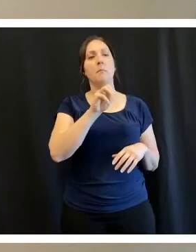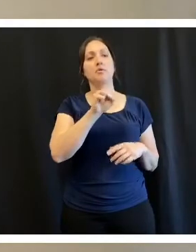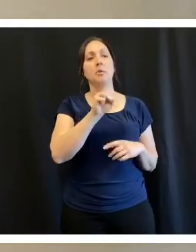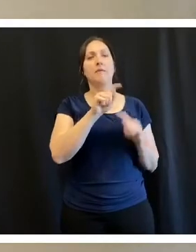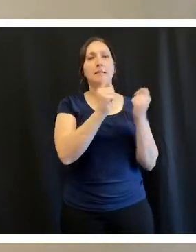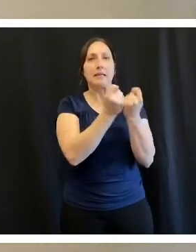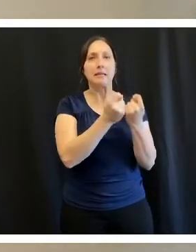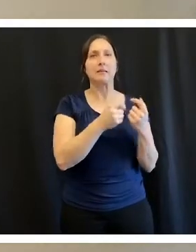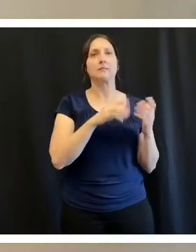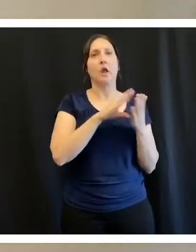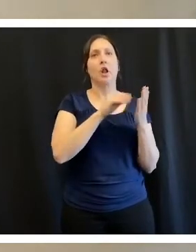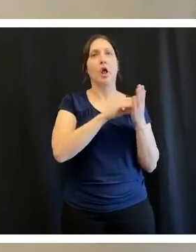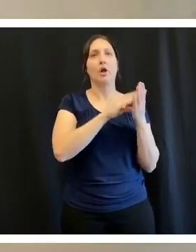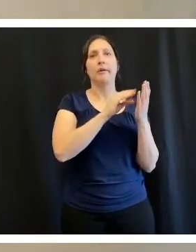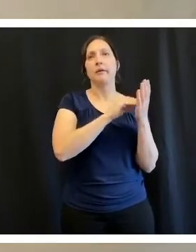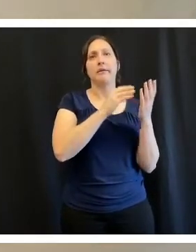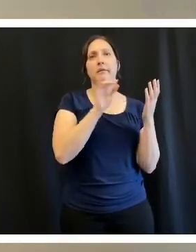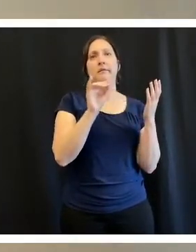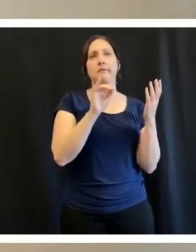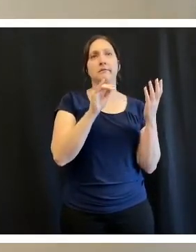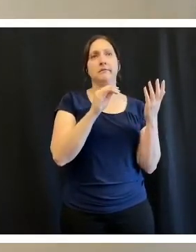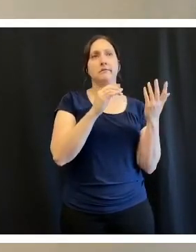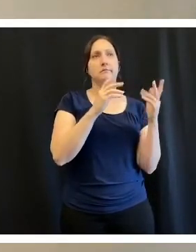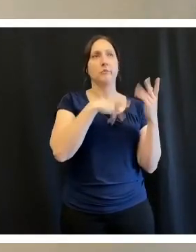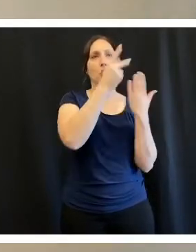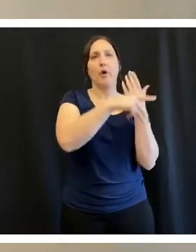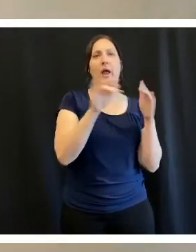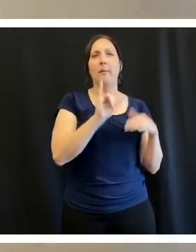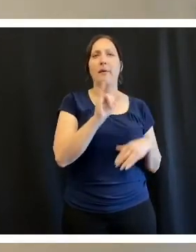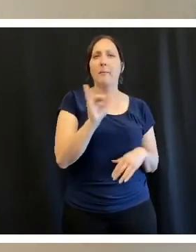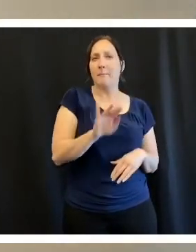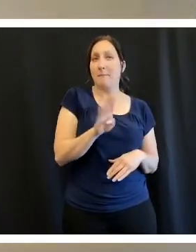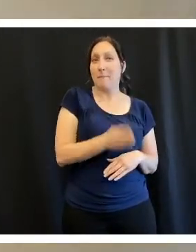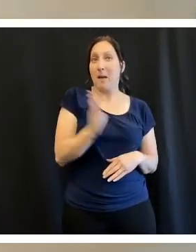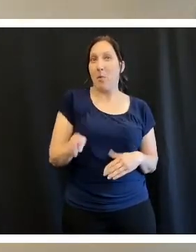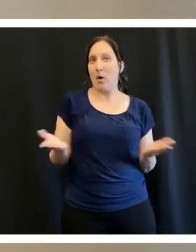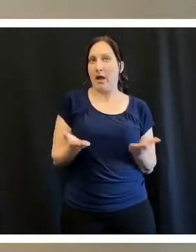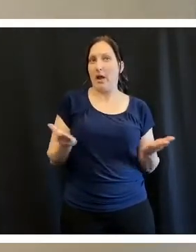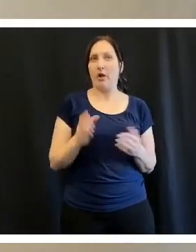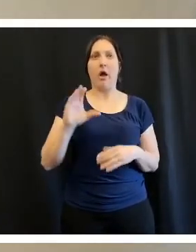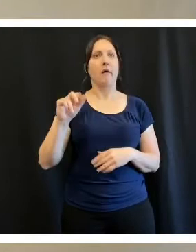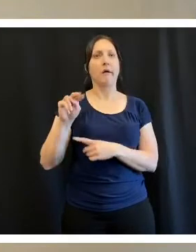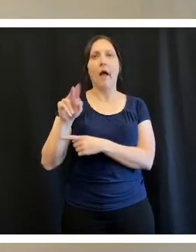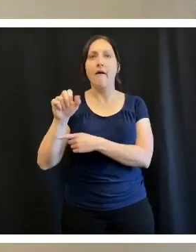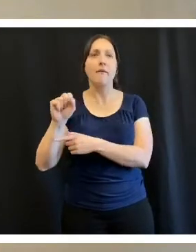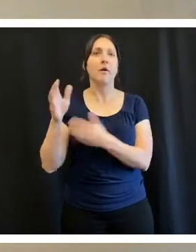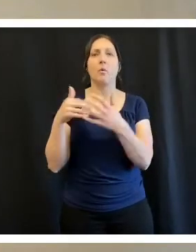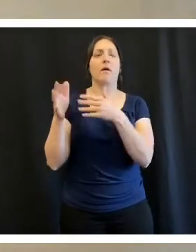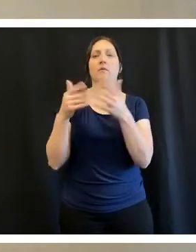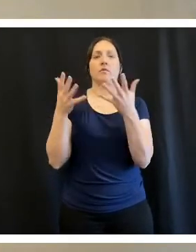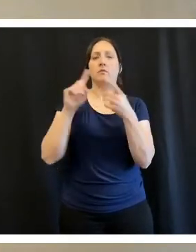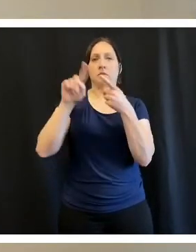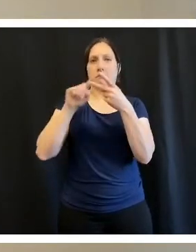like Blackboard or Canvas, there's Schoology. They're using video conference apps from Facebook or Webex and Zoom.